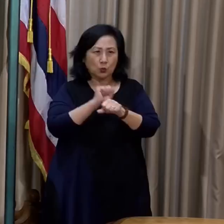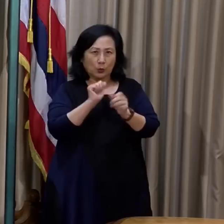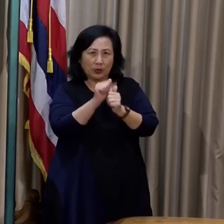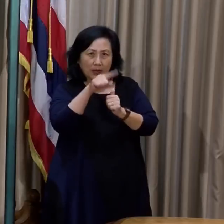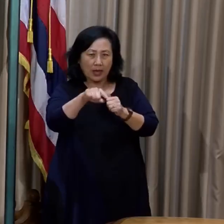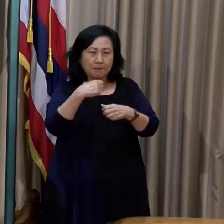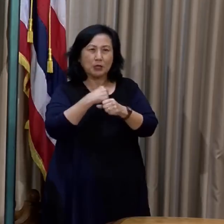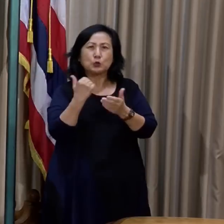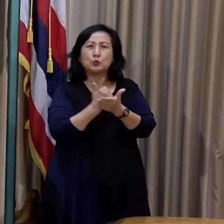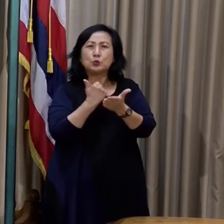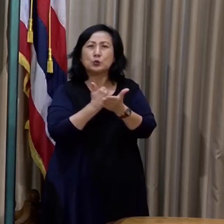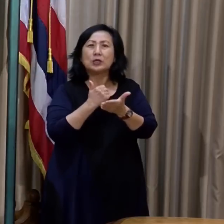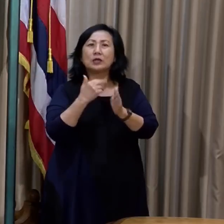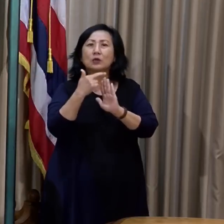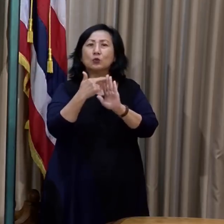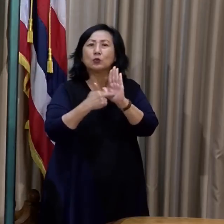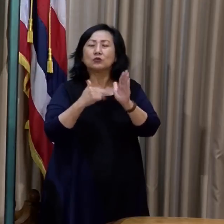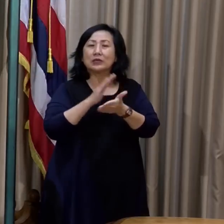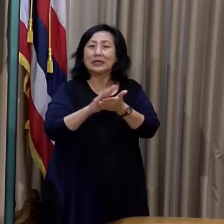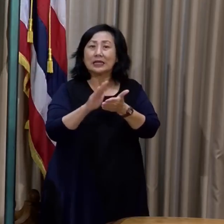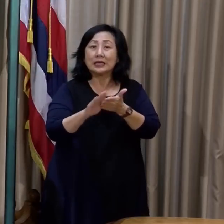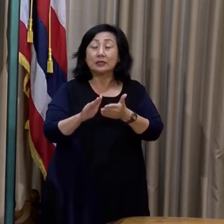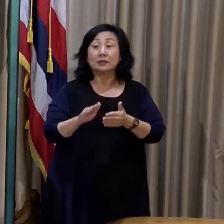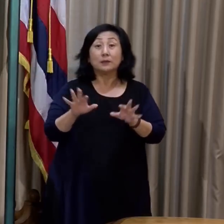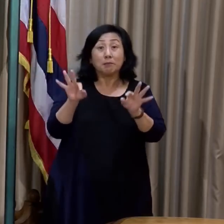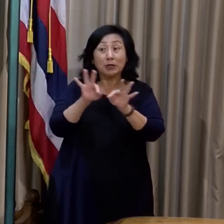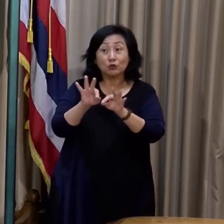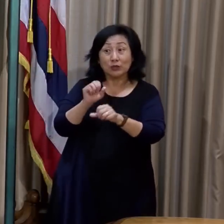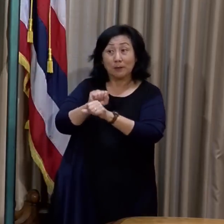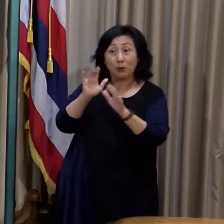ESTABLISH NEW SAFETY GUIDELINES. CLEANING AND SANITATION